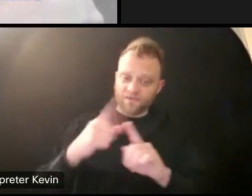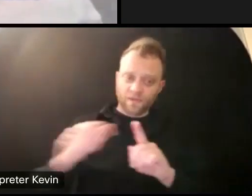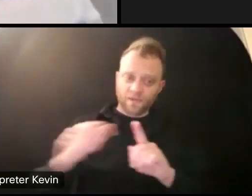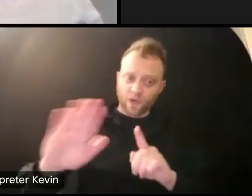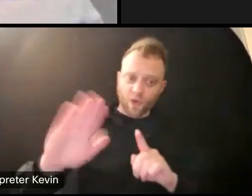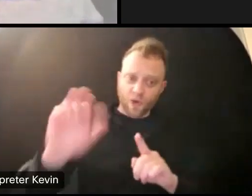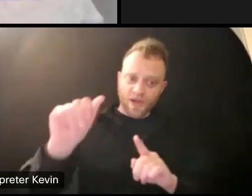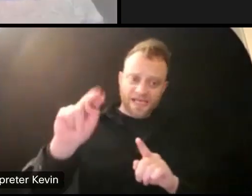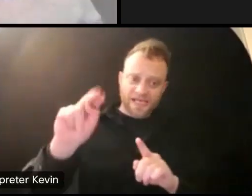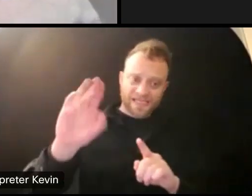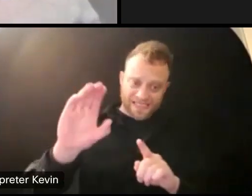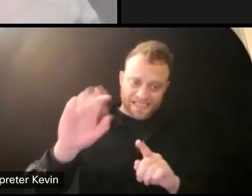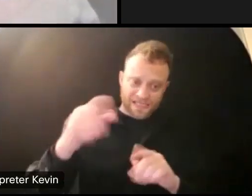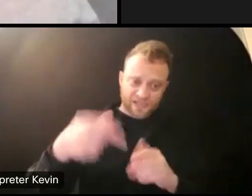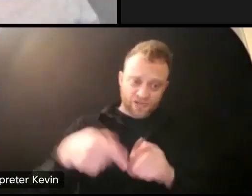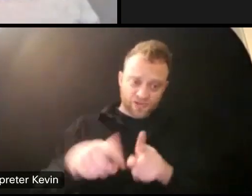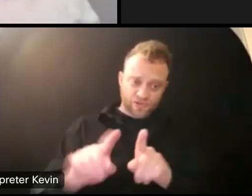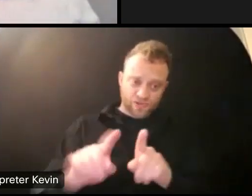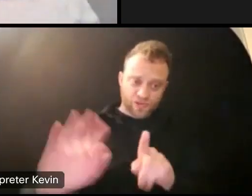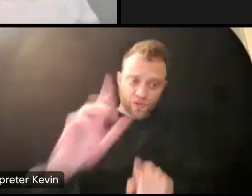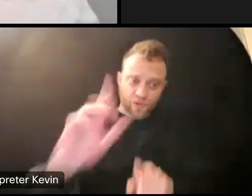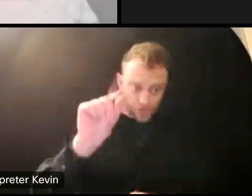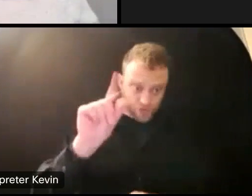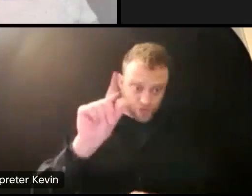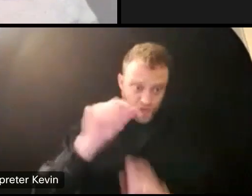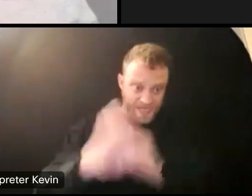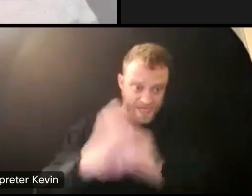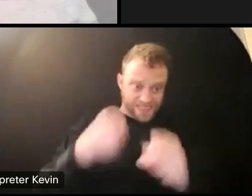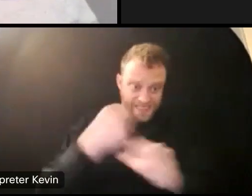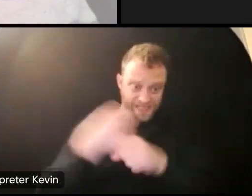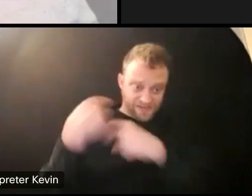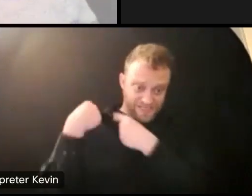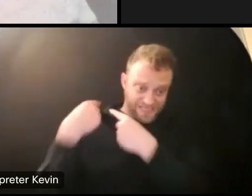you were a Commissioner. That's true, but there were no FOIA requests at that time for you.